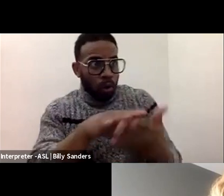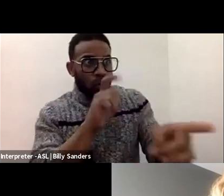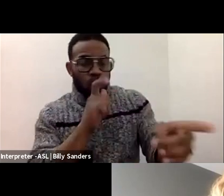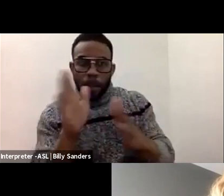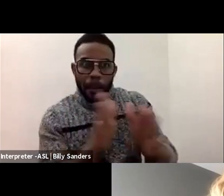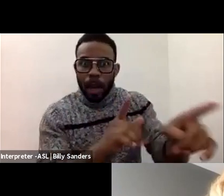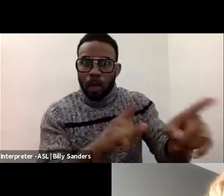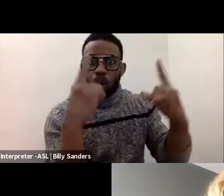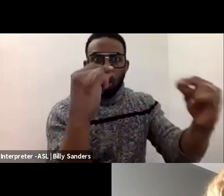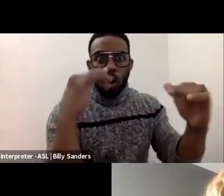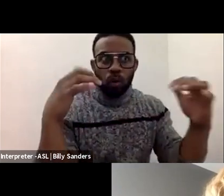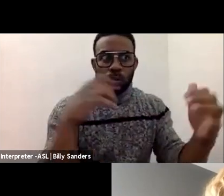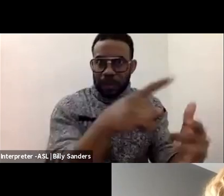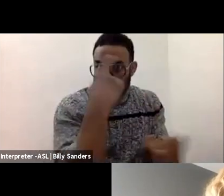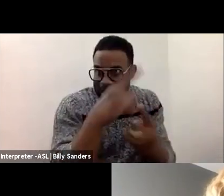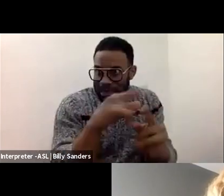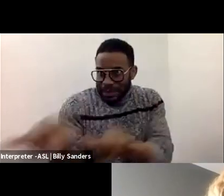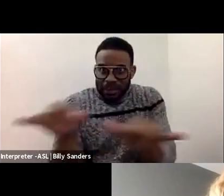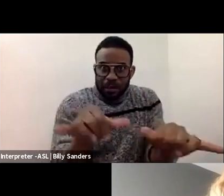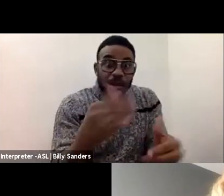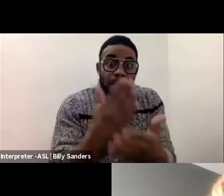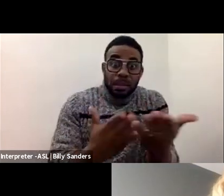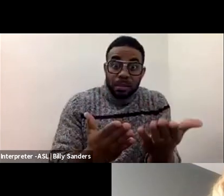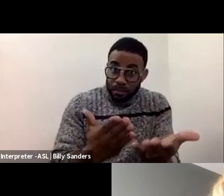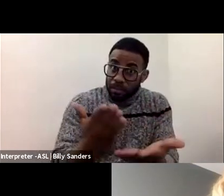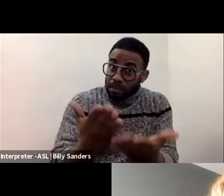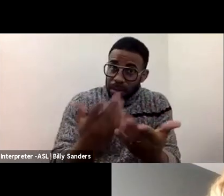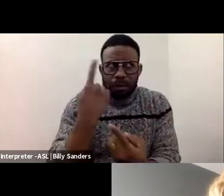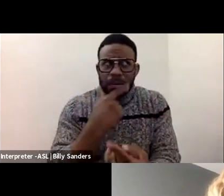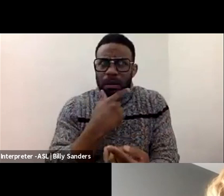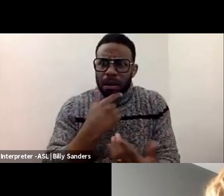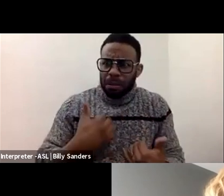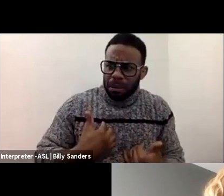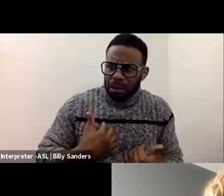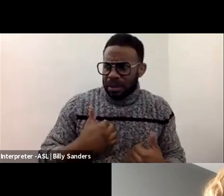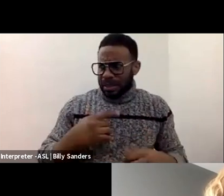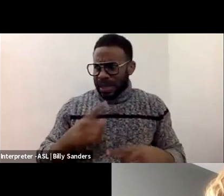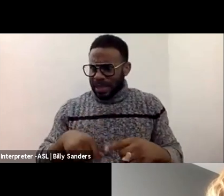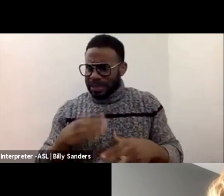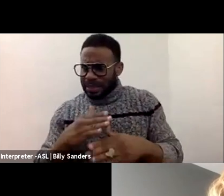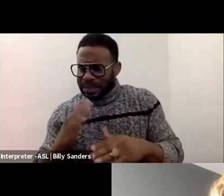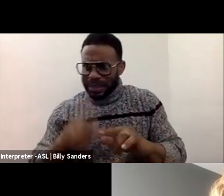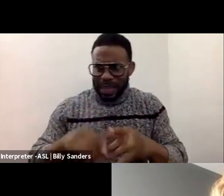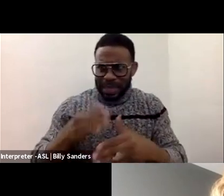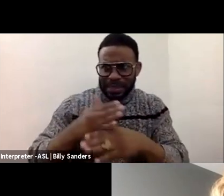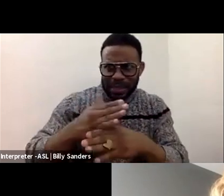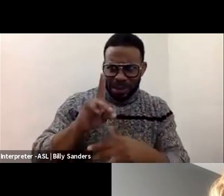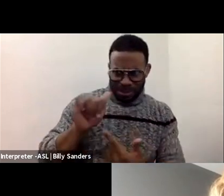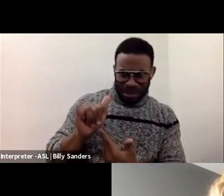preparing to go abroad as some may be considering whether or not to disclose a disability, either